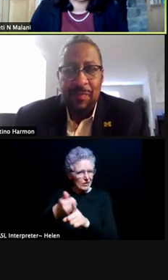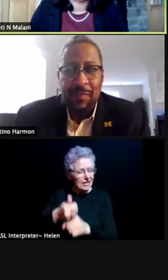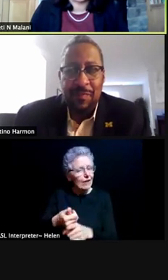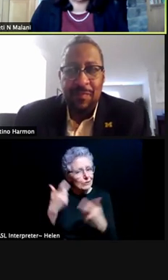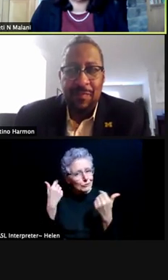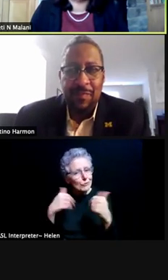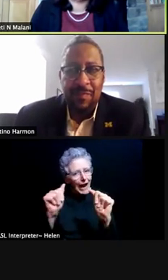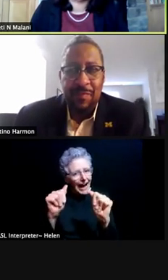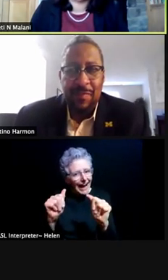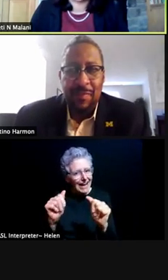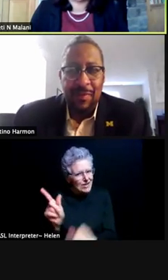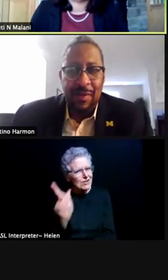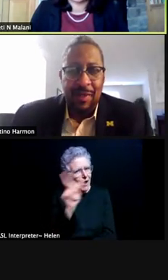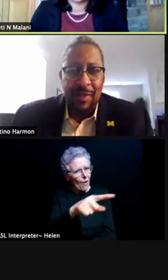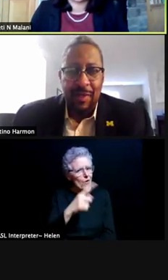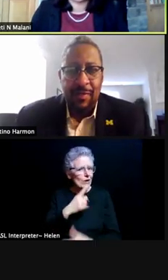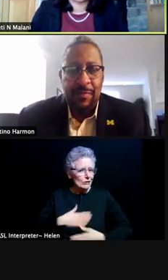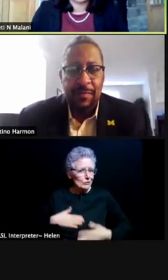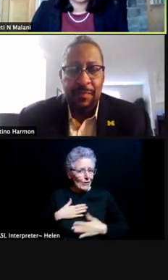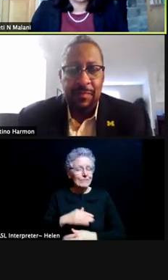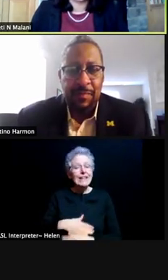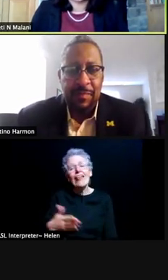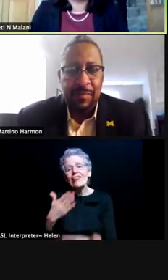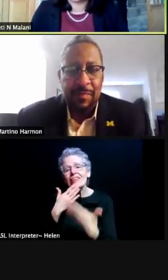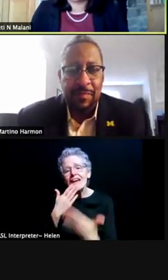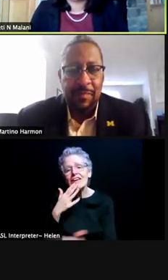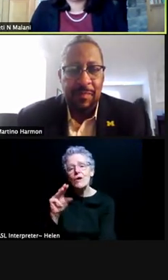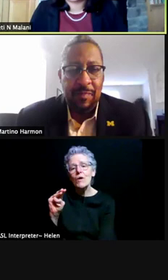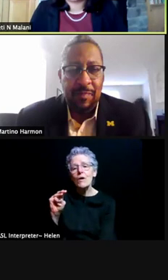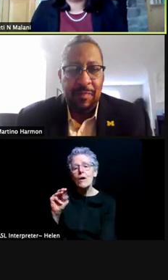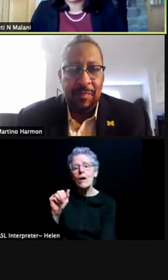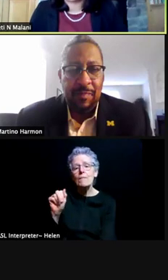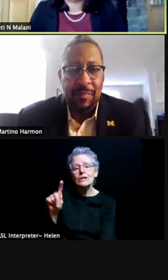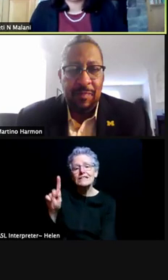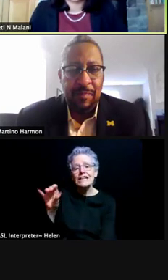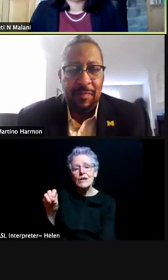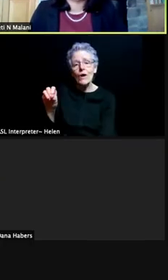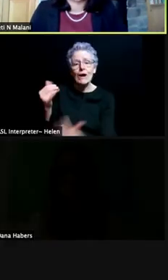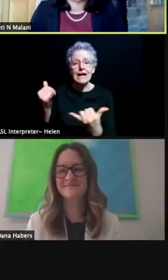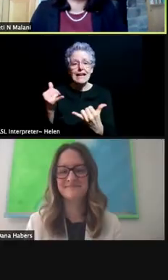So thank you, Martino. And we're gonna tee up Dana Habers to talk